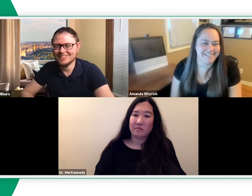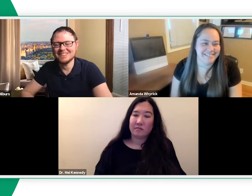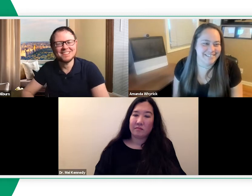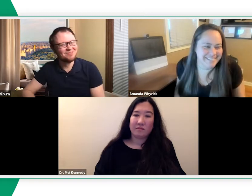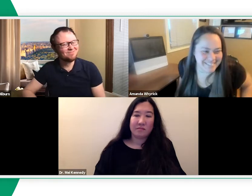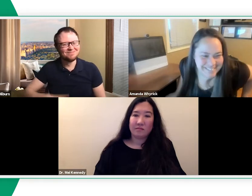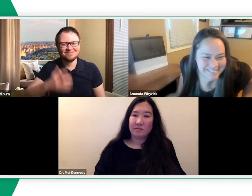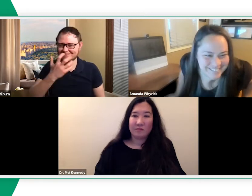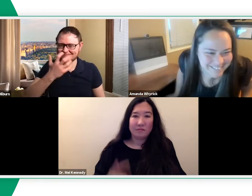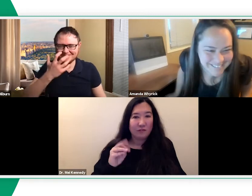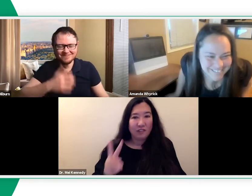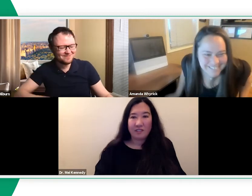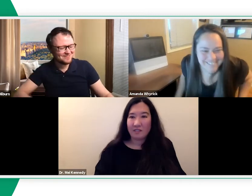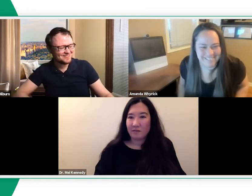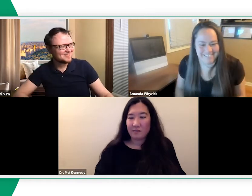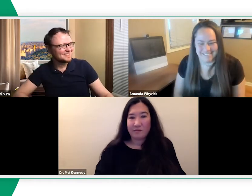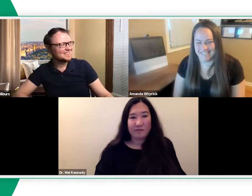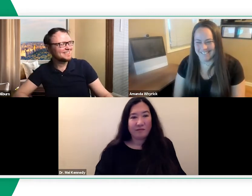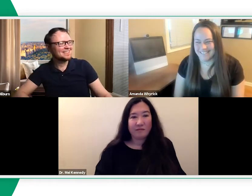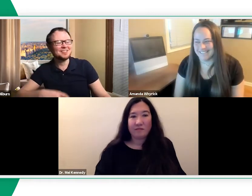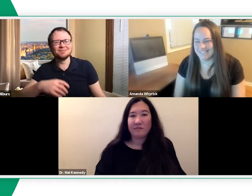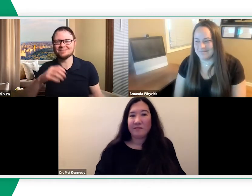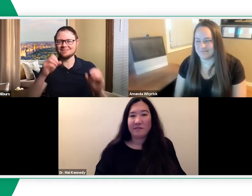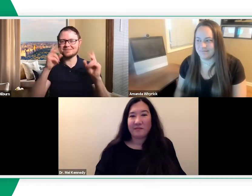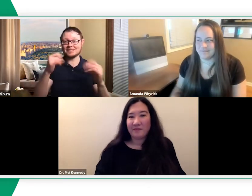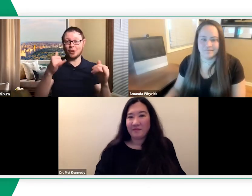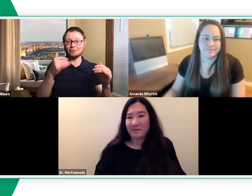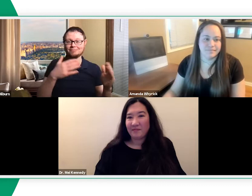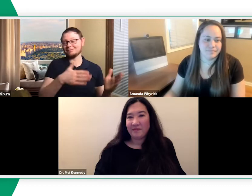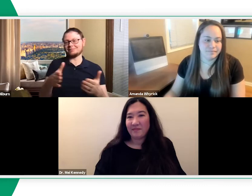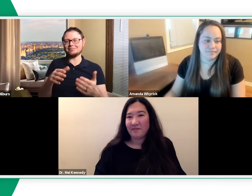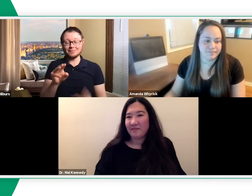Wow.